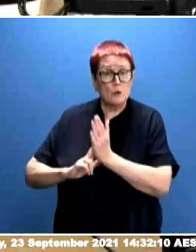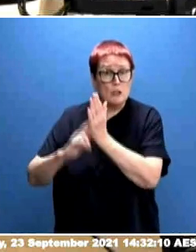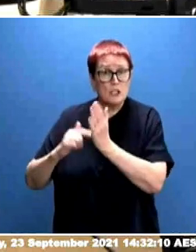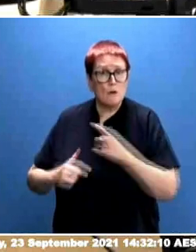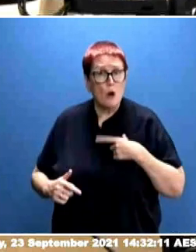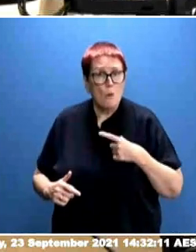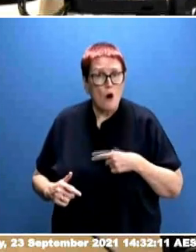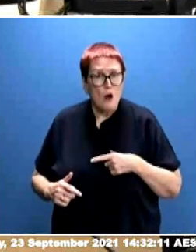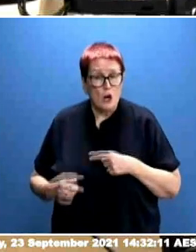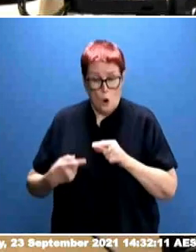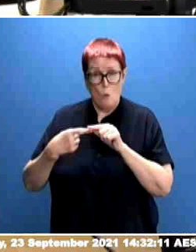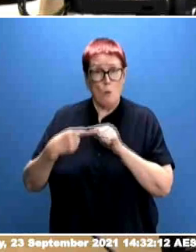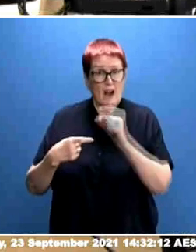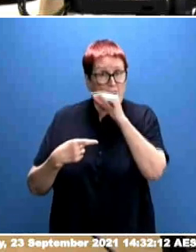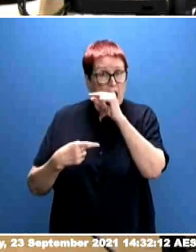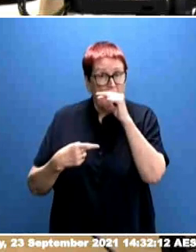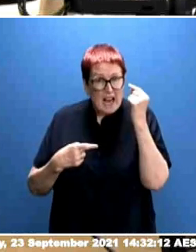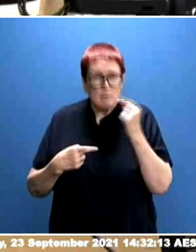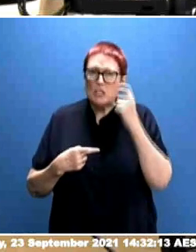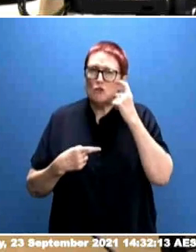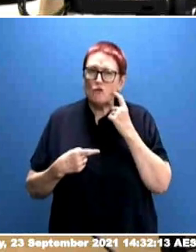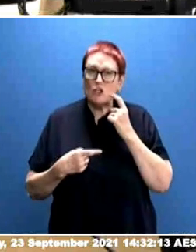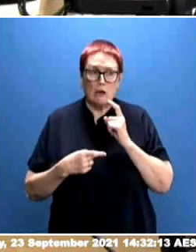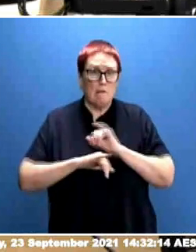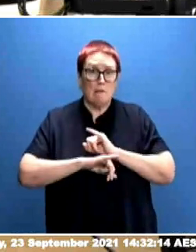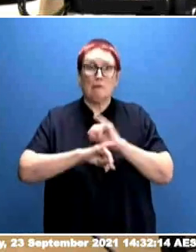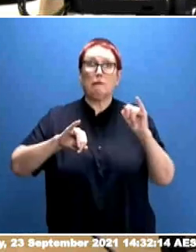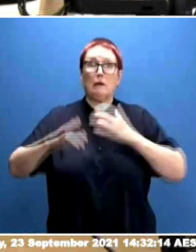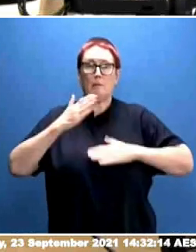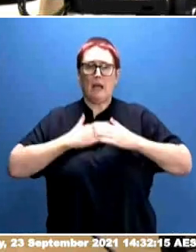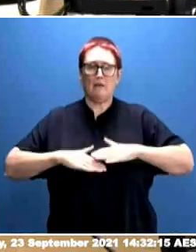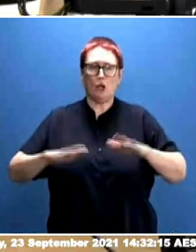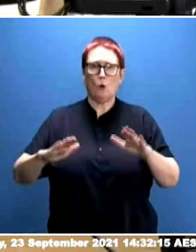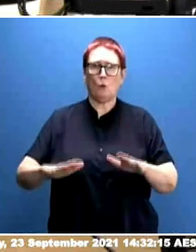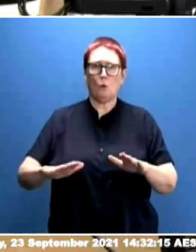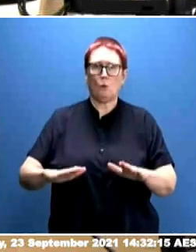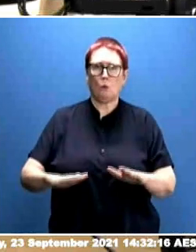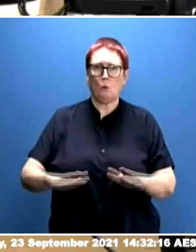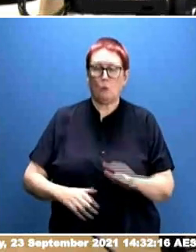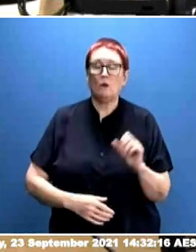breaker, stabilising of behaviour. Mmm-hmm, yes.